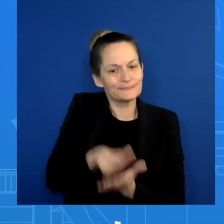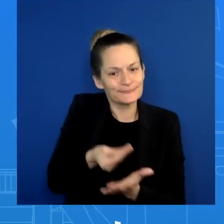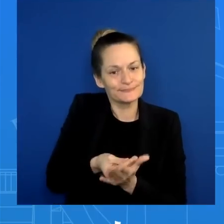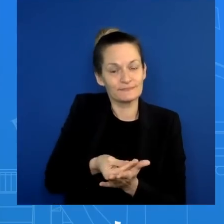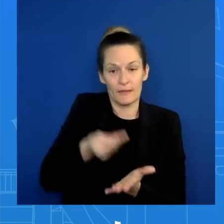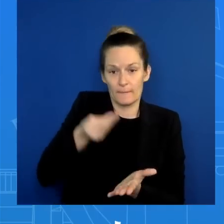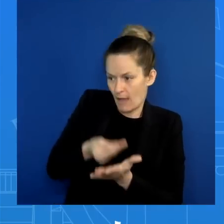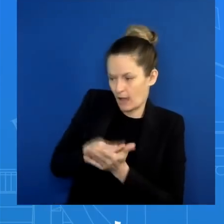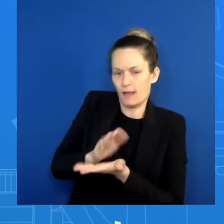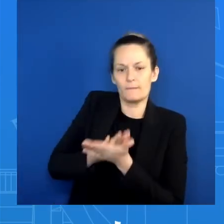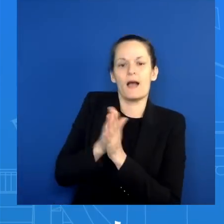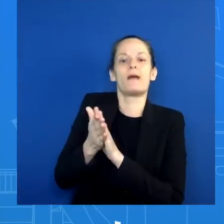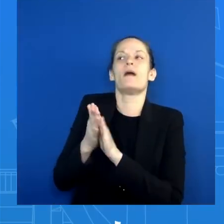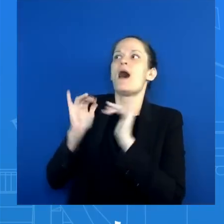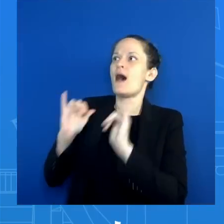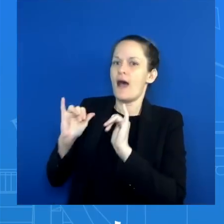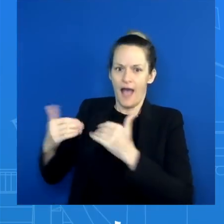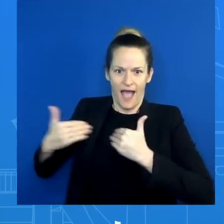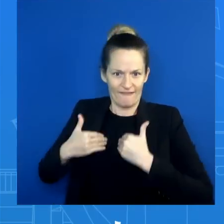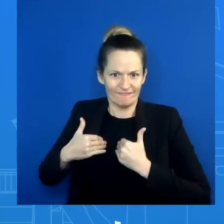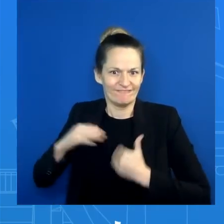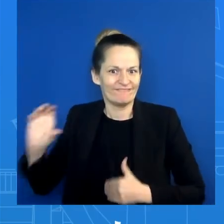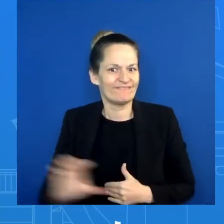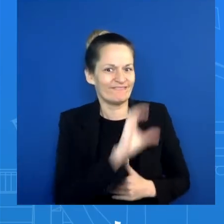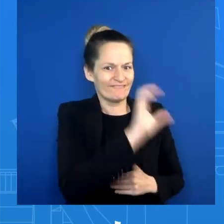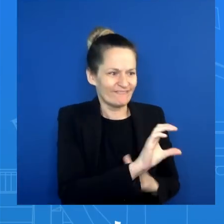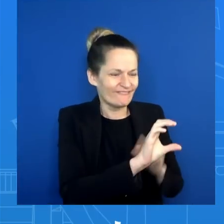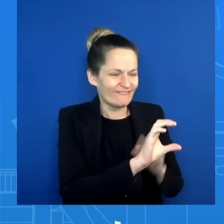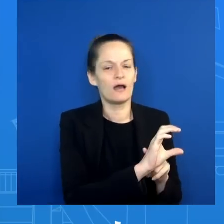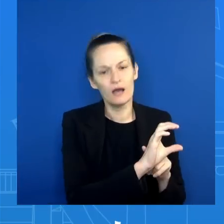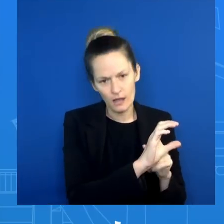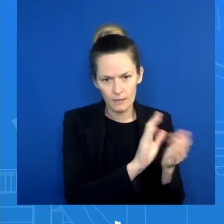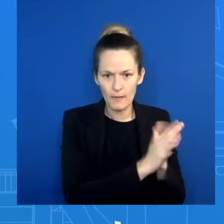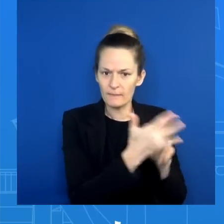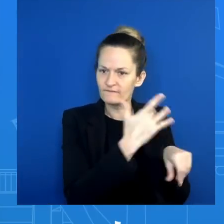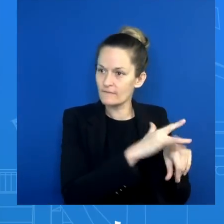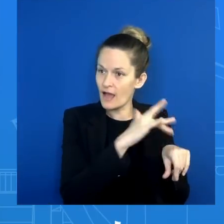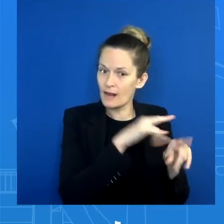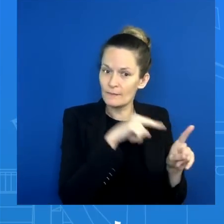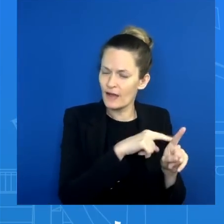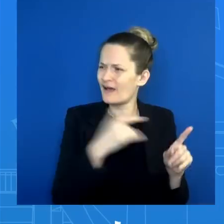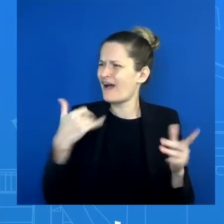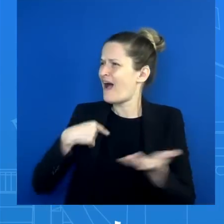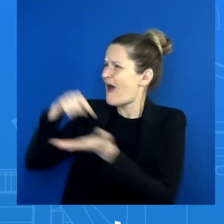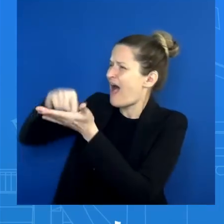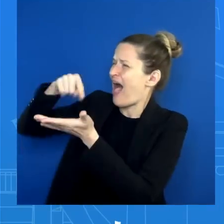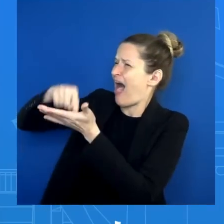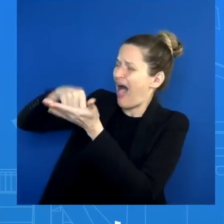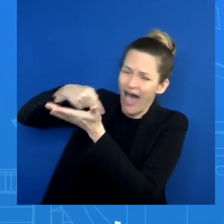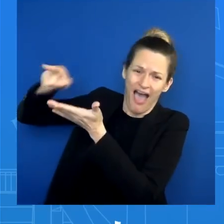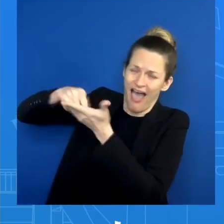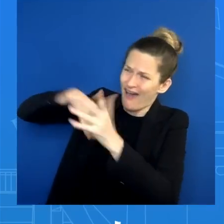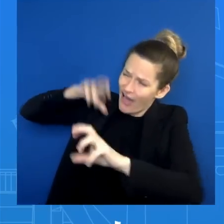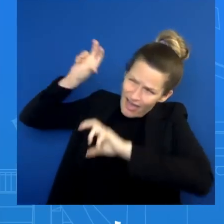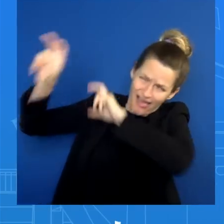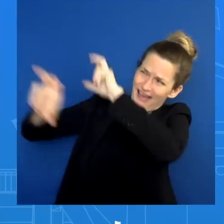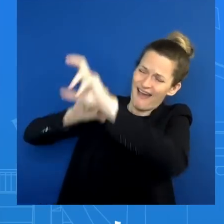American Federation of Teachers, as you all know, you know. Well, then this administration's decisions have been a game changer.